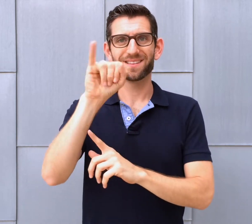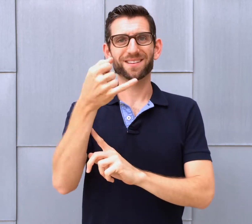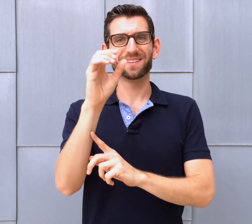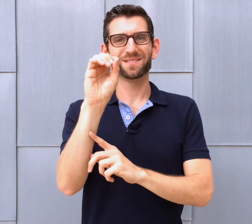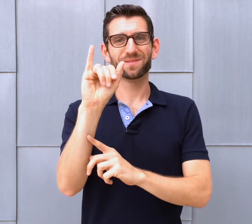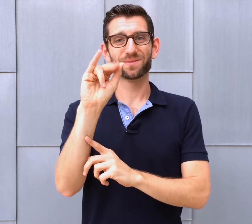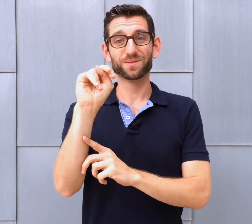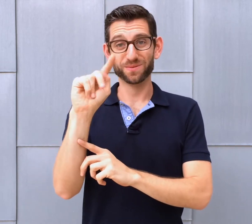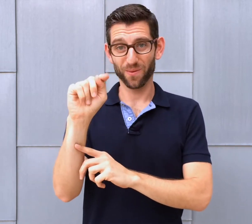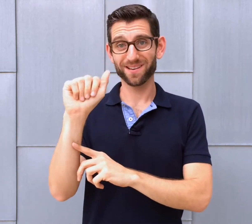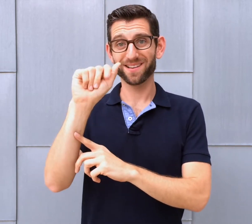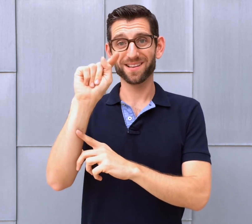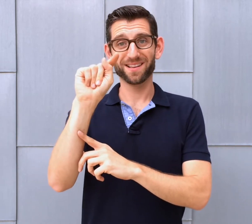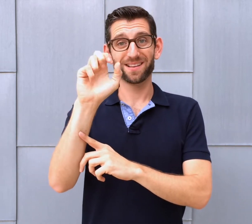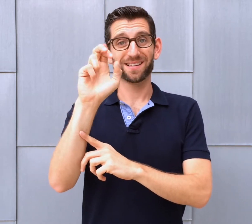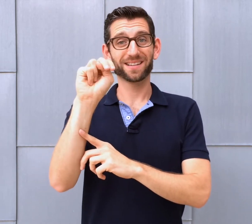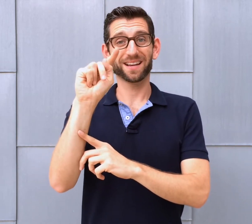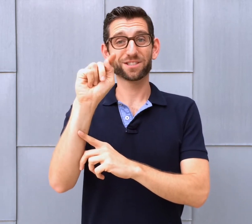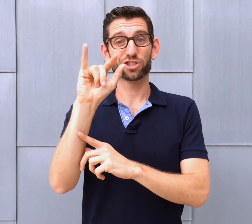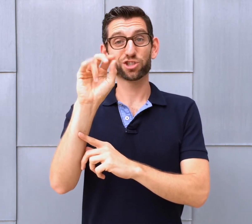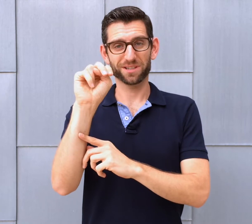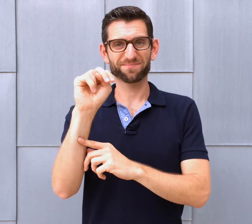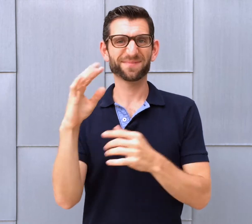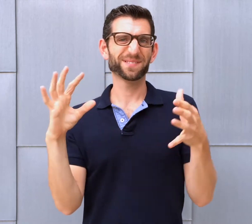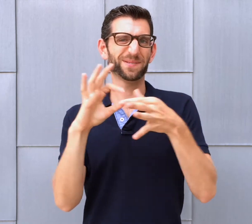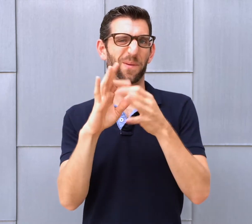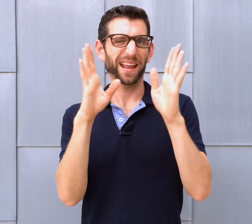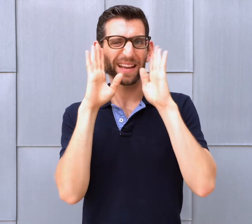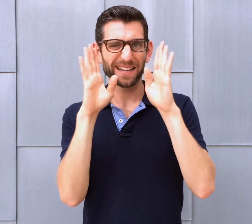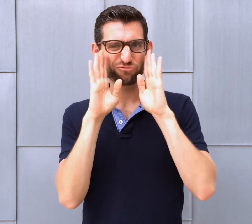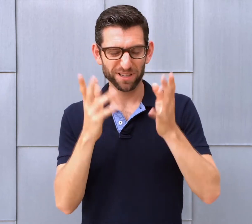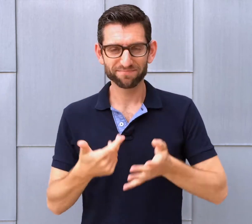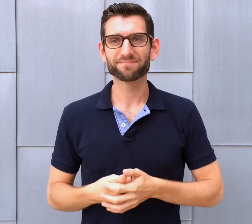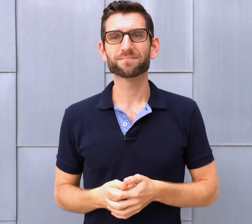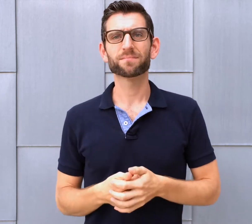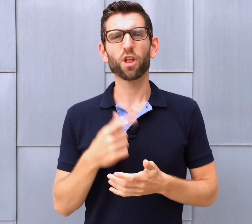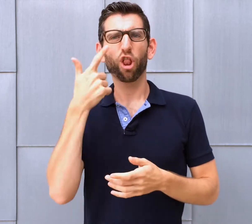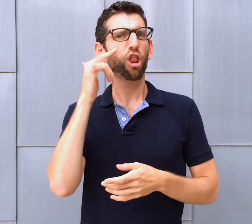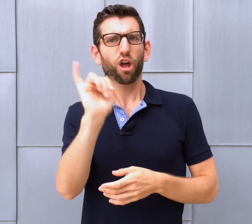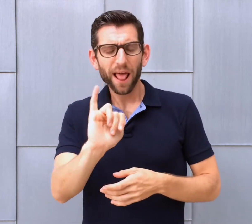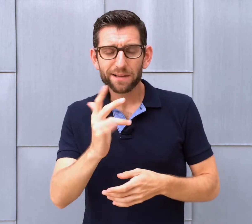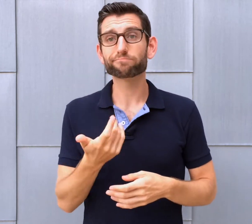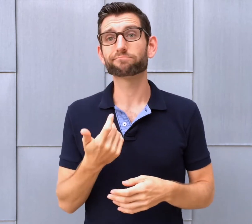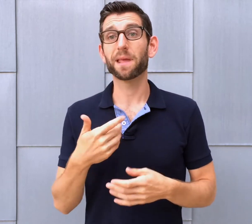is joint attention. (signs "joint attention") What does that look like?